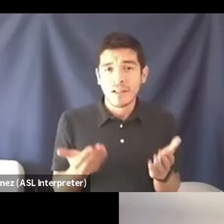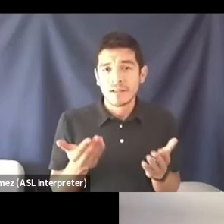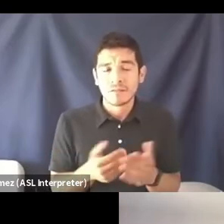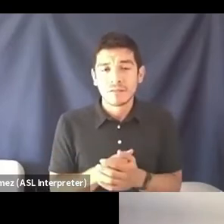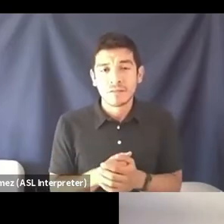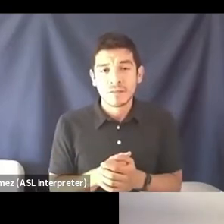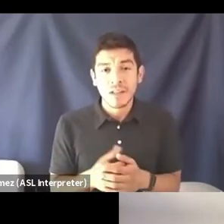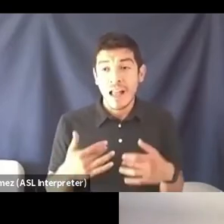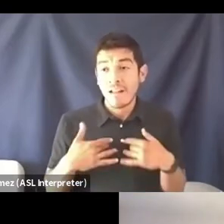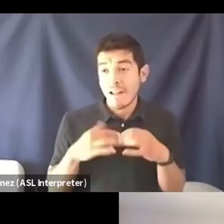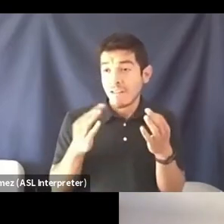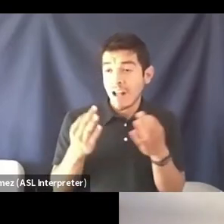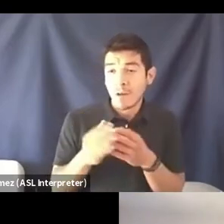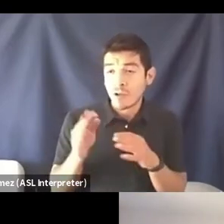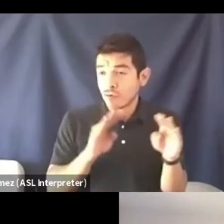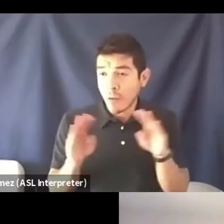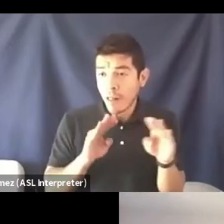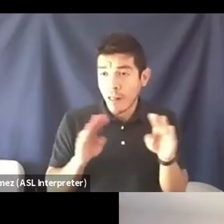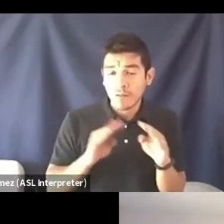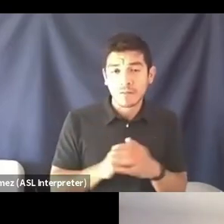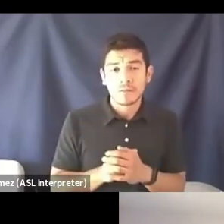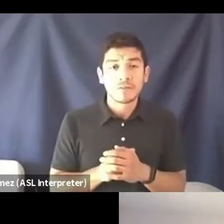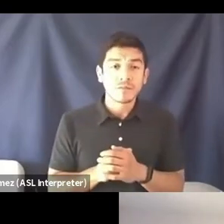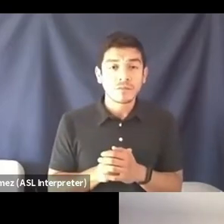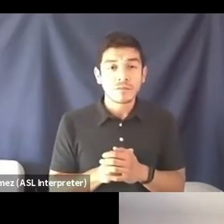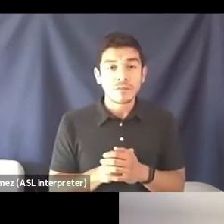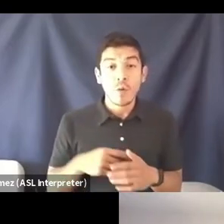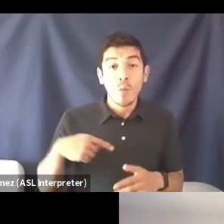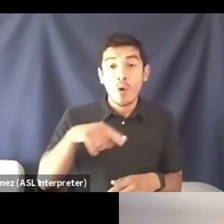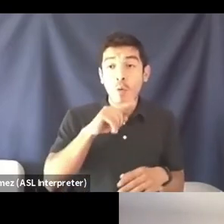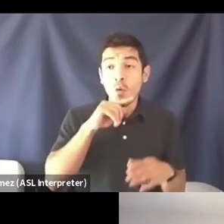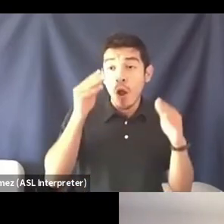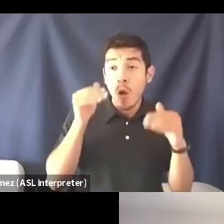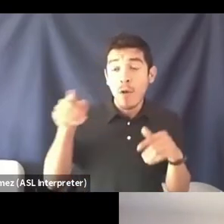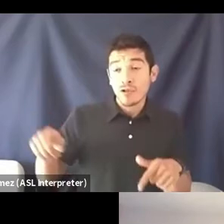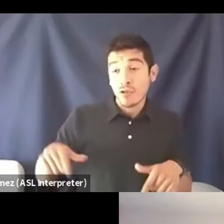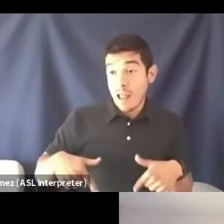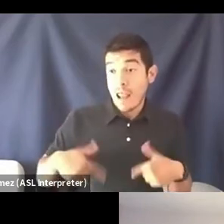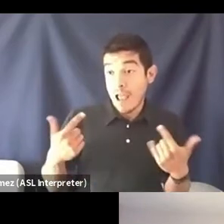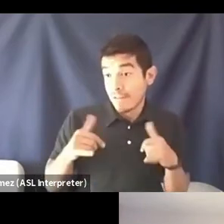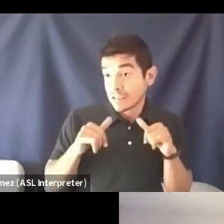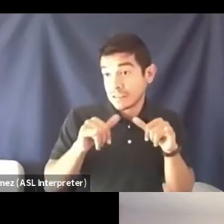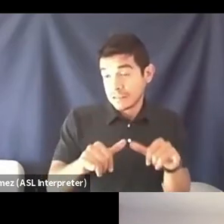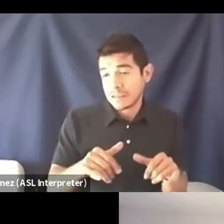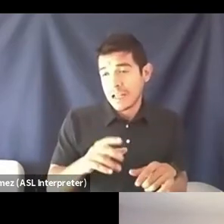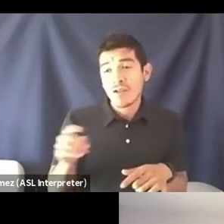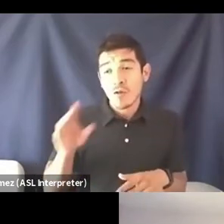having family trouble. And we were really hopeful that she was alive and she'd be found.